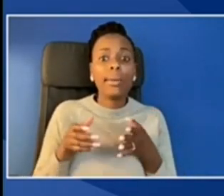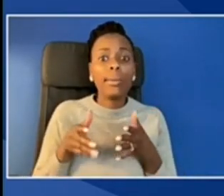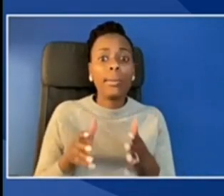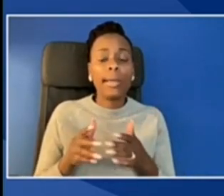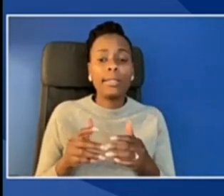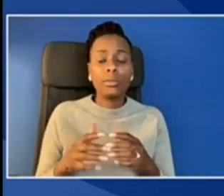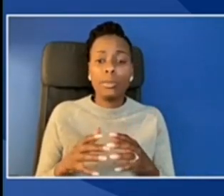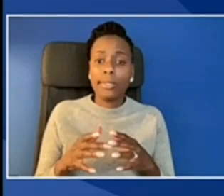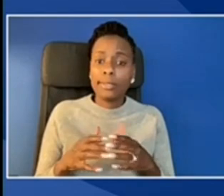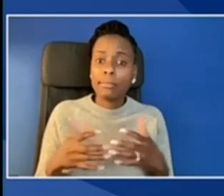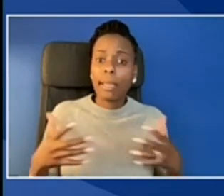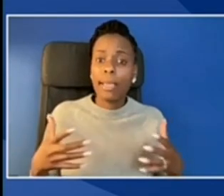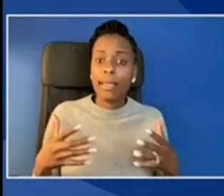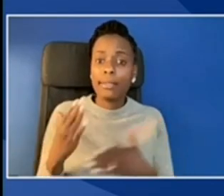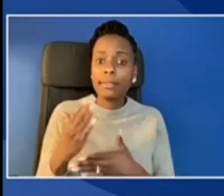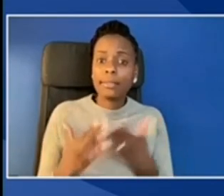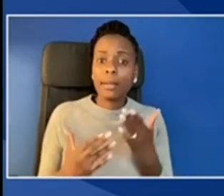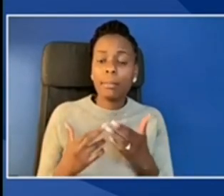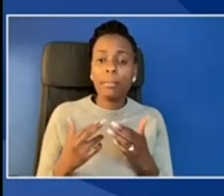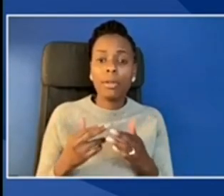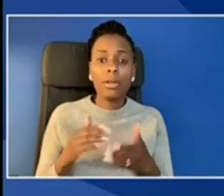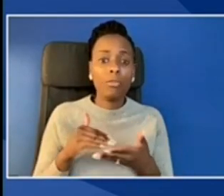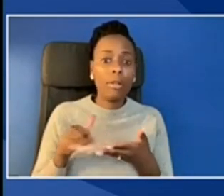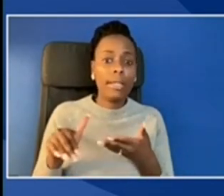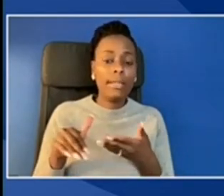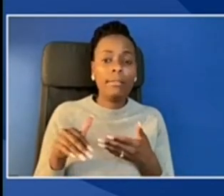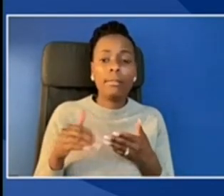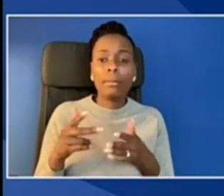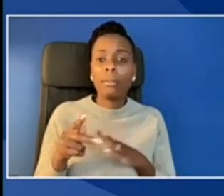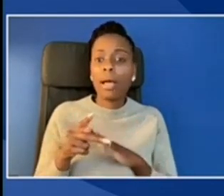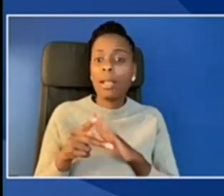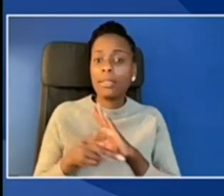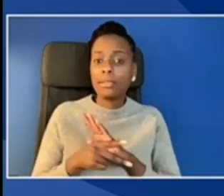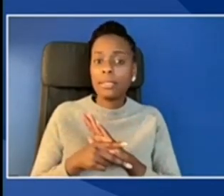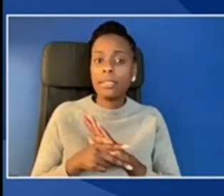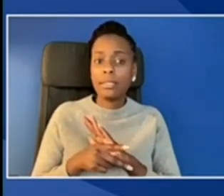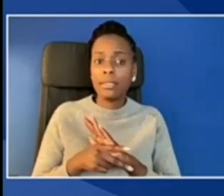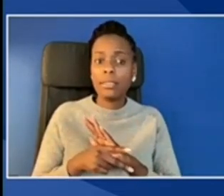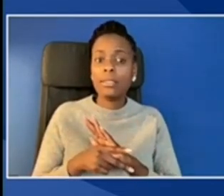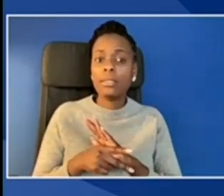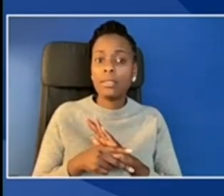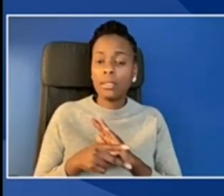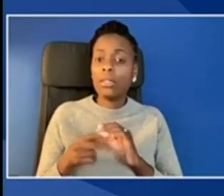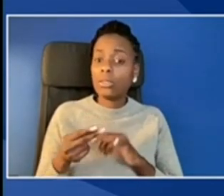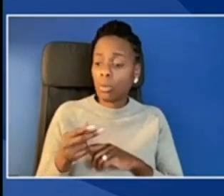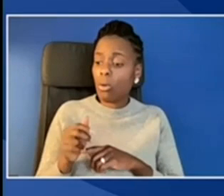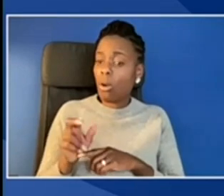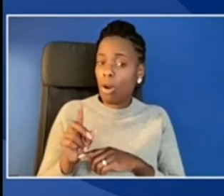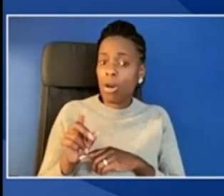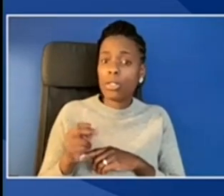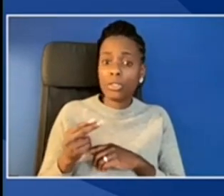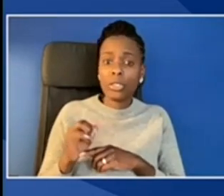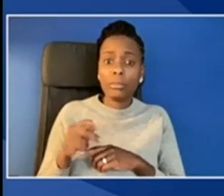relief policies. So I'd also like us to consider hardship also being the lack of resources or limited resources that the